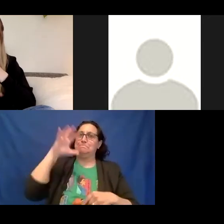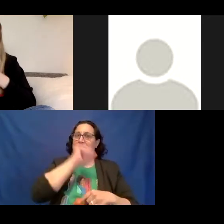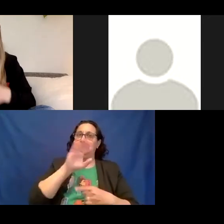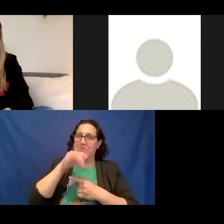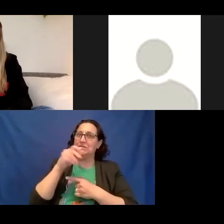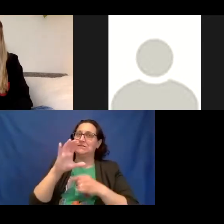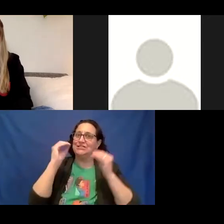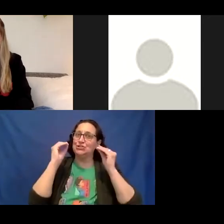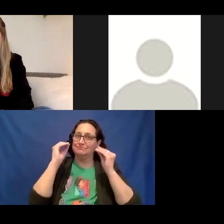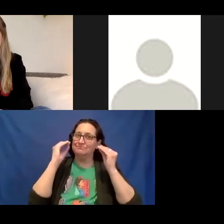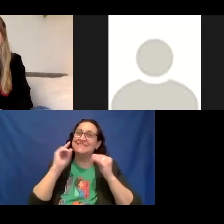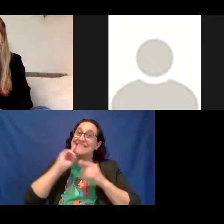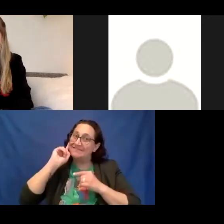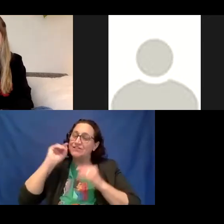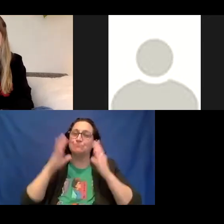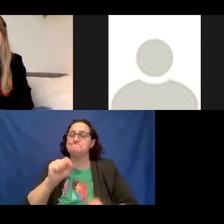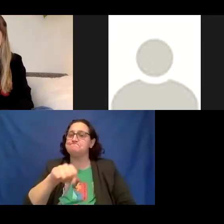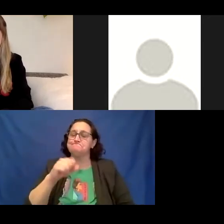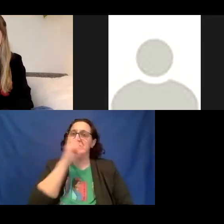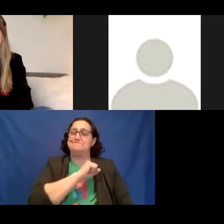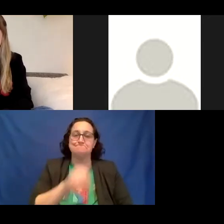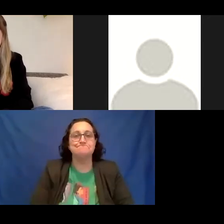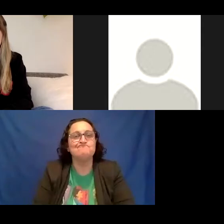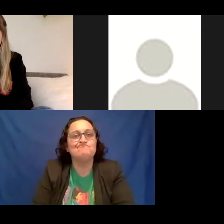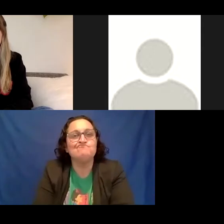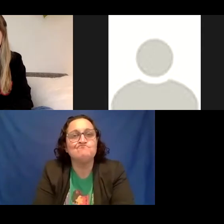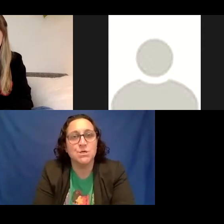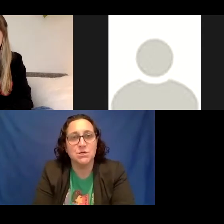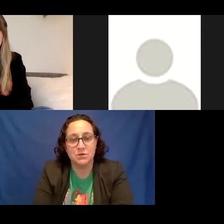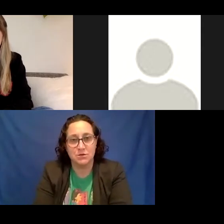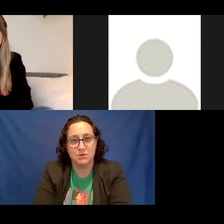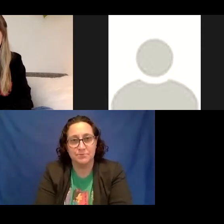So, I think that we definitely are missing that diversity amongst the Deaf teachers.